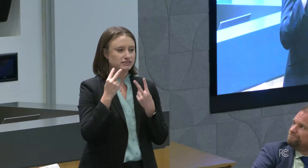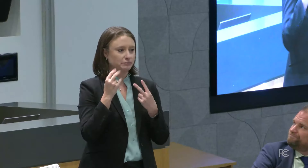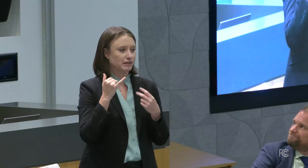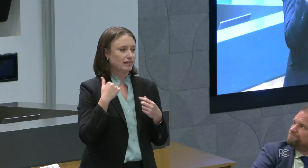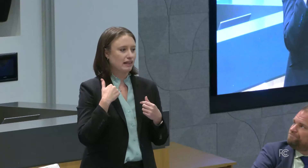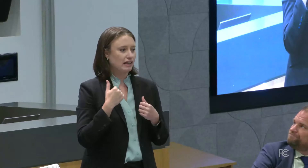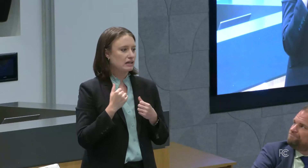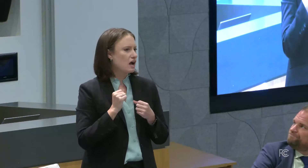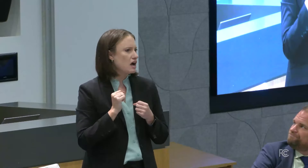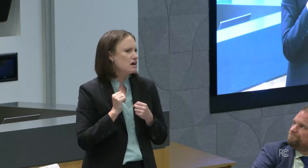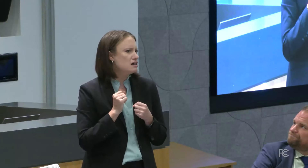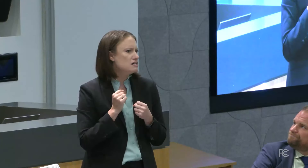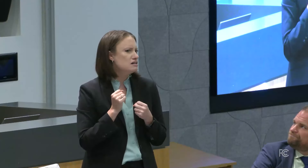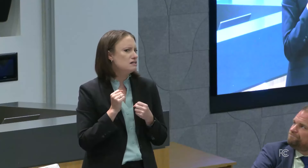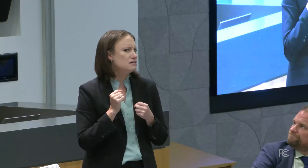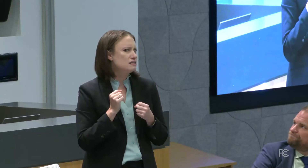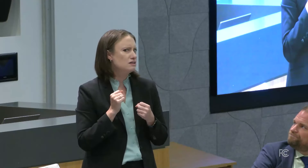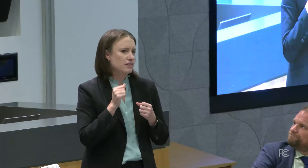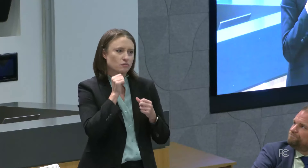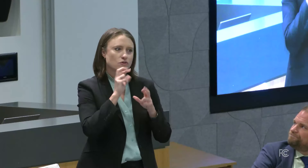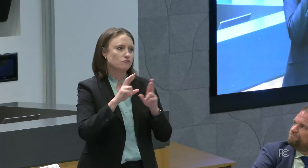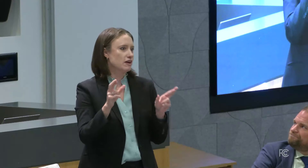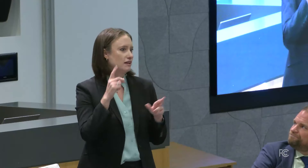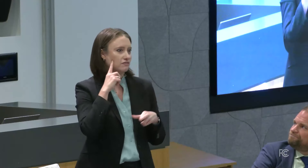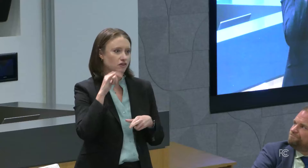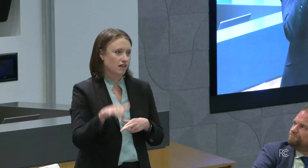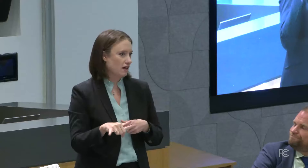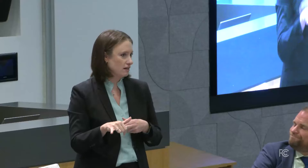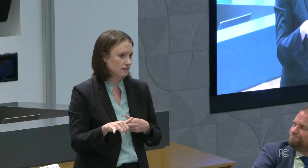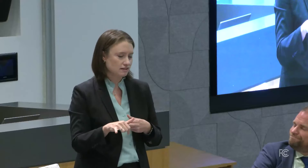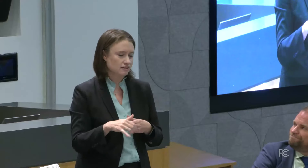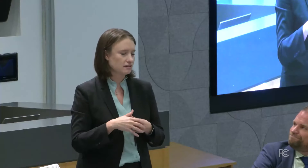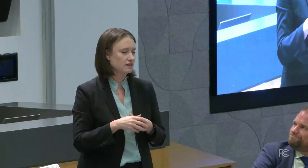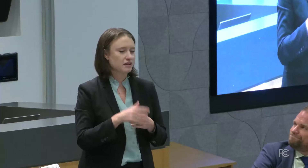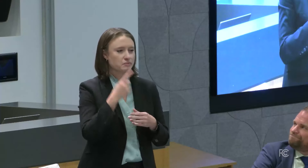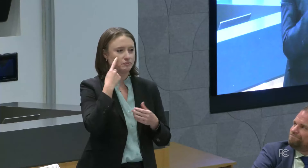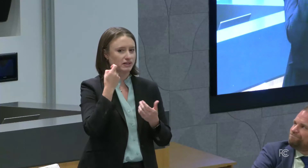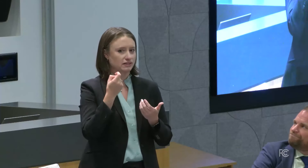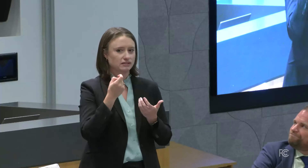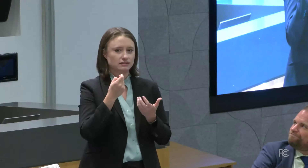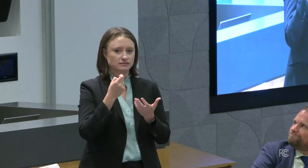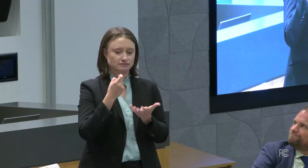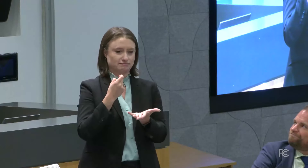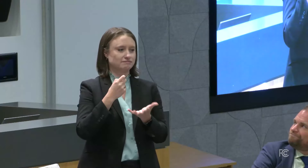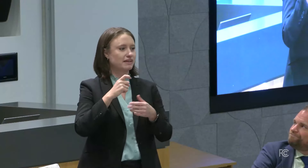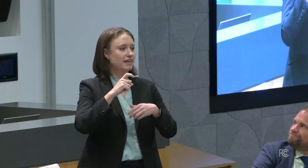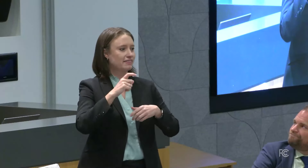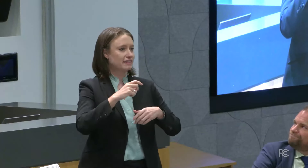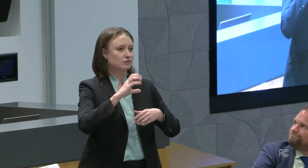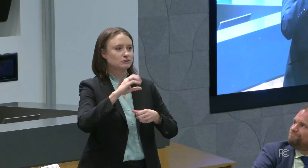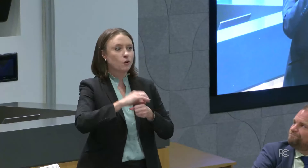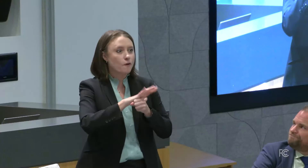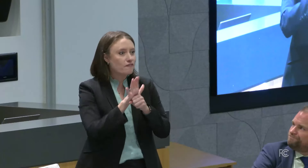BUT YOU WOULD STILL HAVE TO MAINTAIN THE TECHNOLOGICAL ASPECT AS WELL AS HIRE PEOPLE TO STAFF IT.